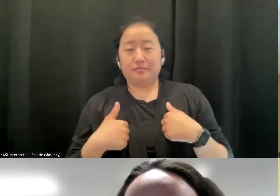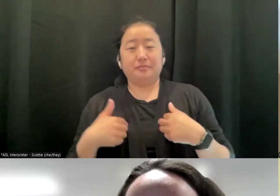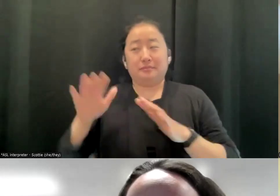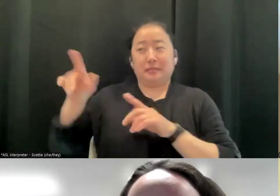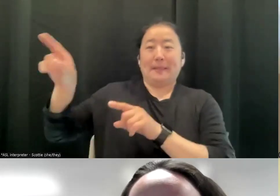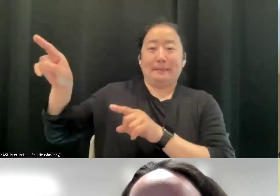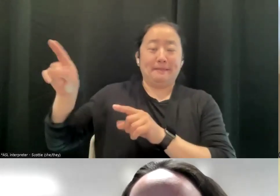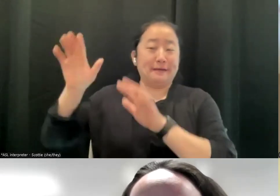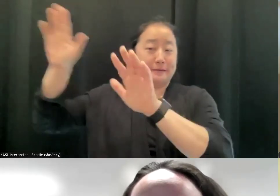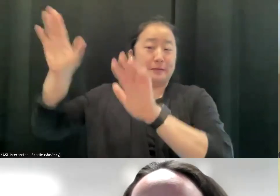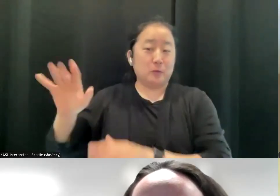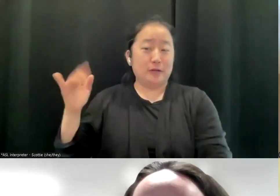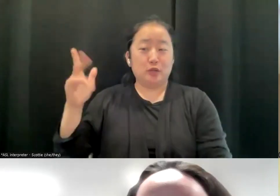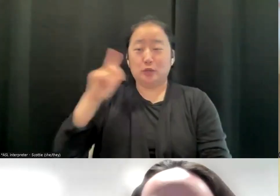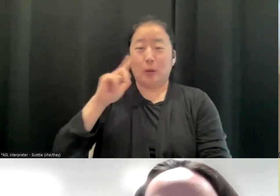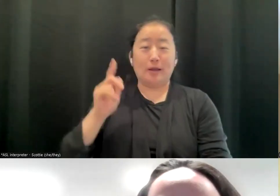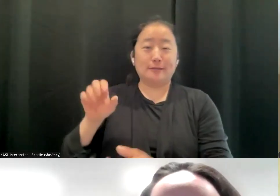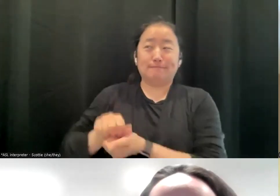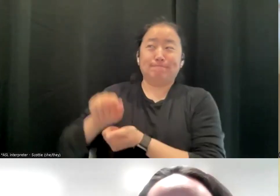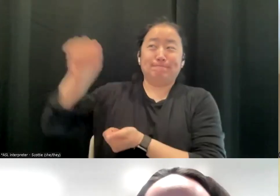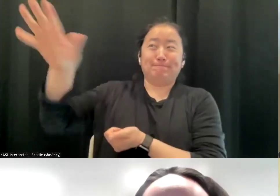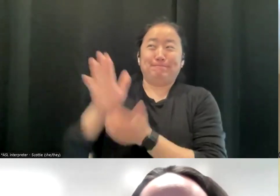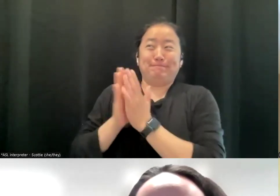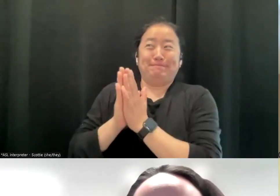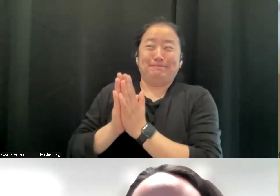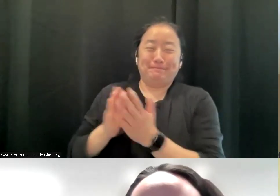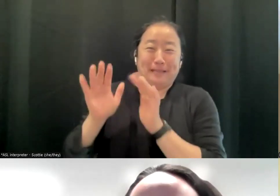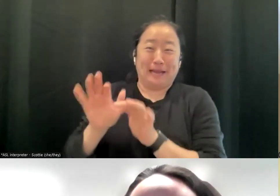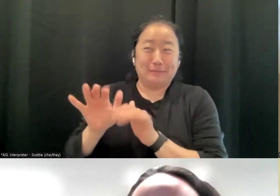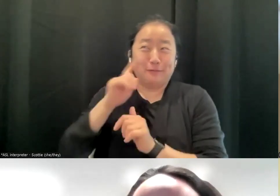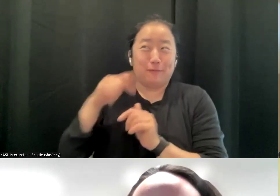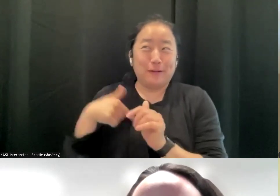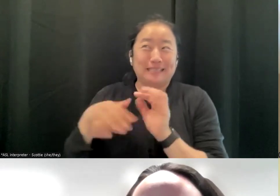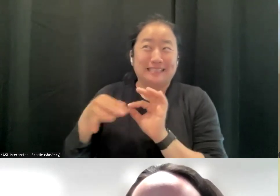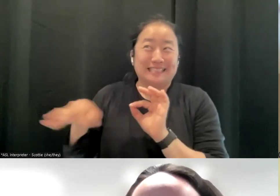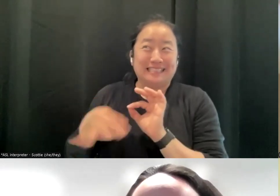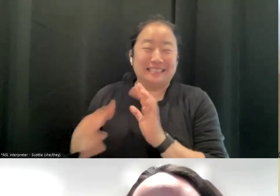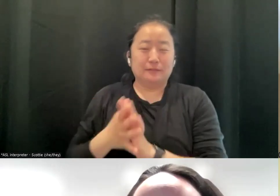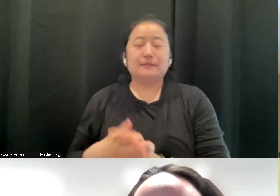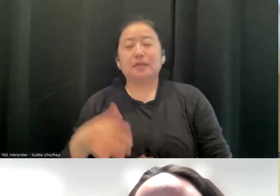I just have them do our captions for us. And we also are lucky to have a videographer